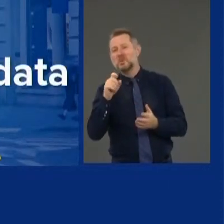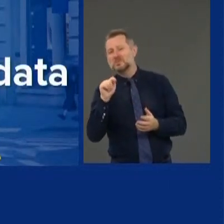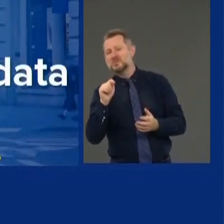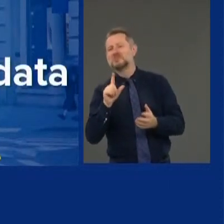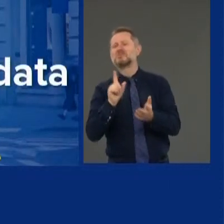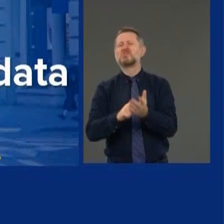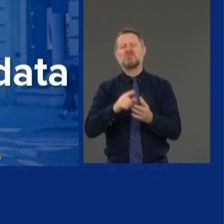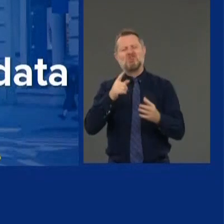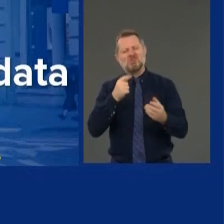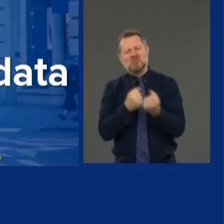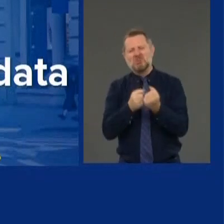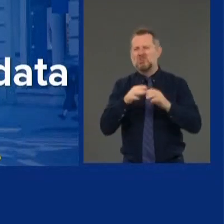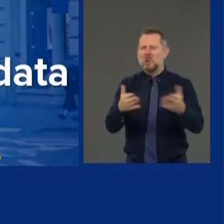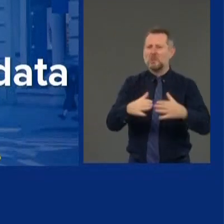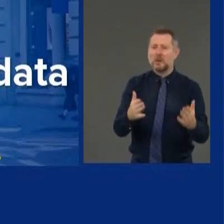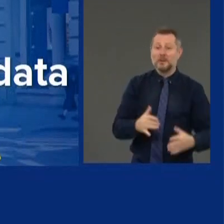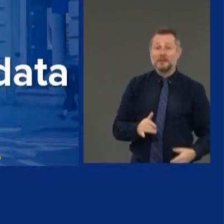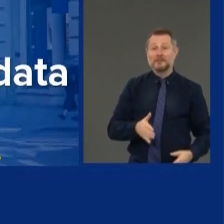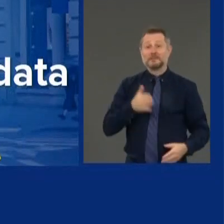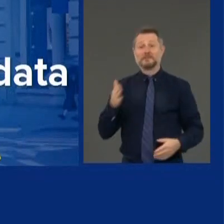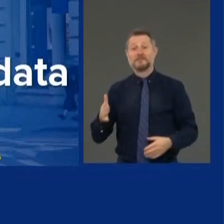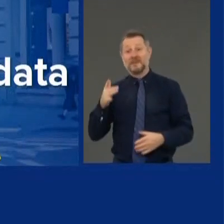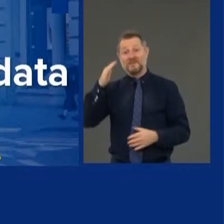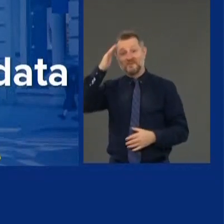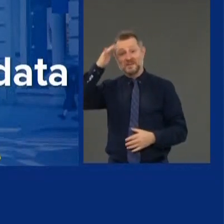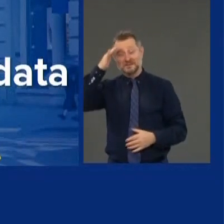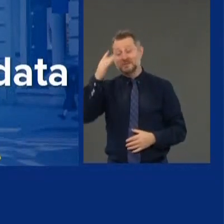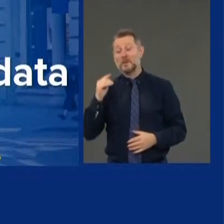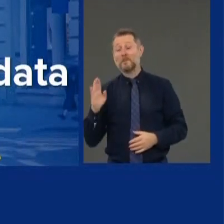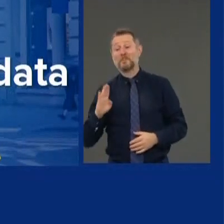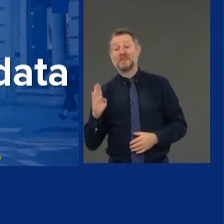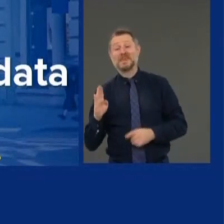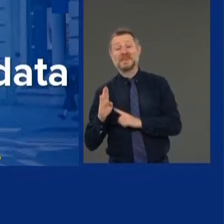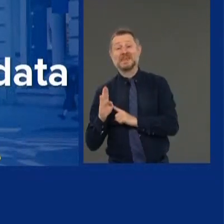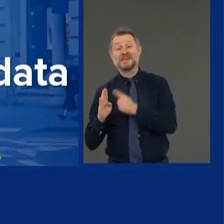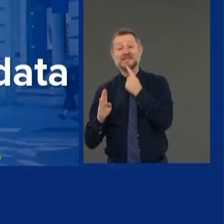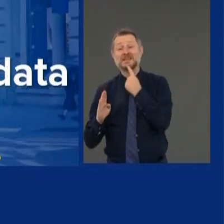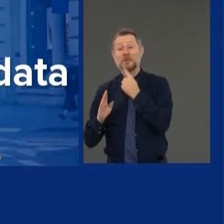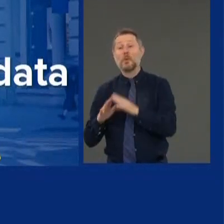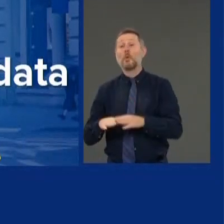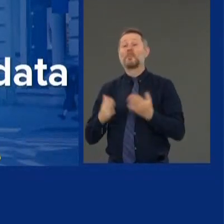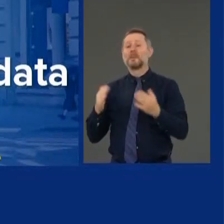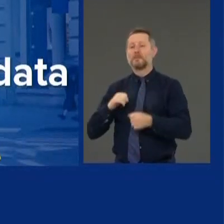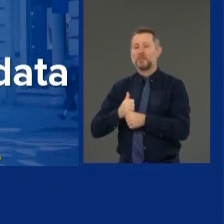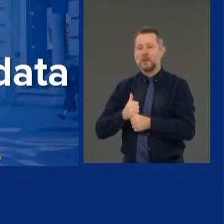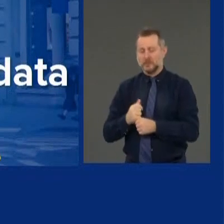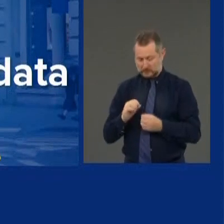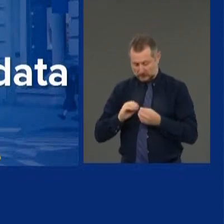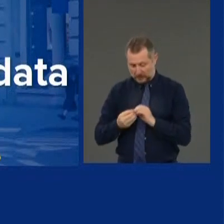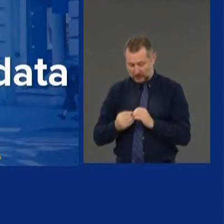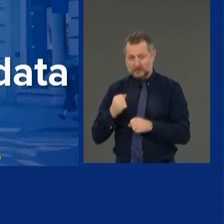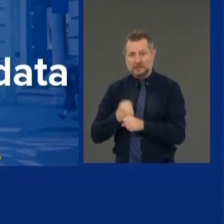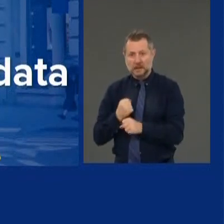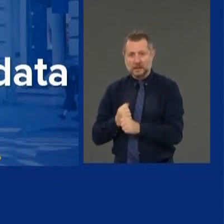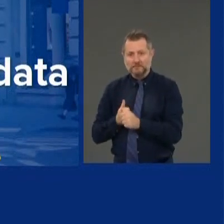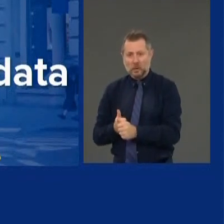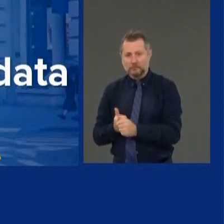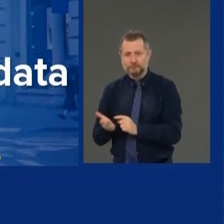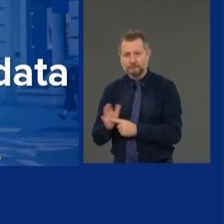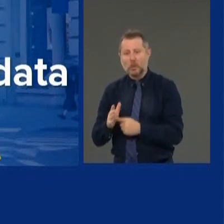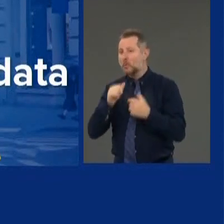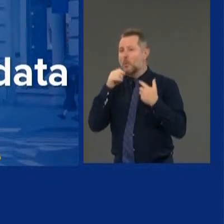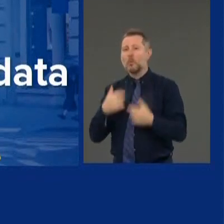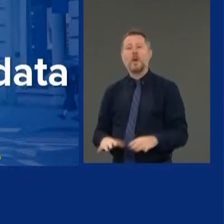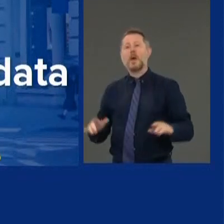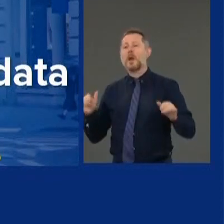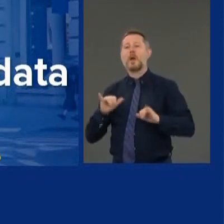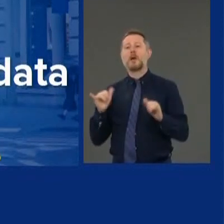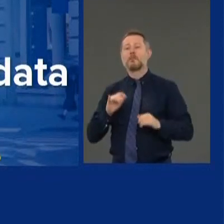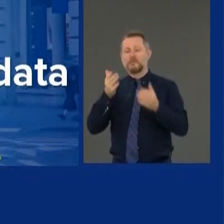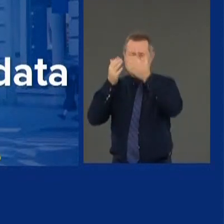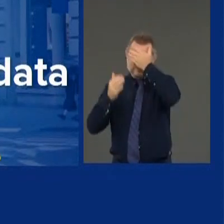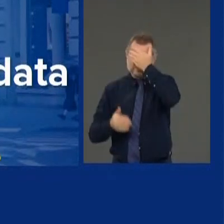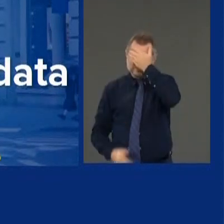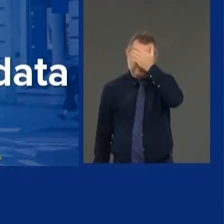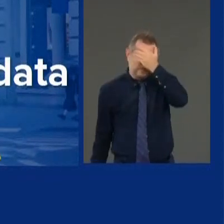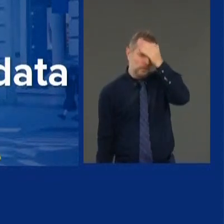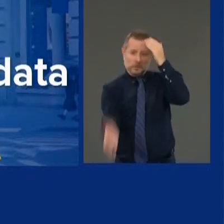JUST OPEN THE DOORS.